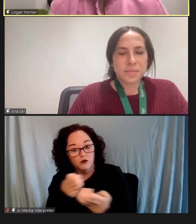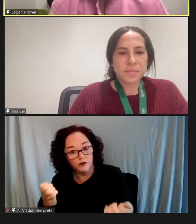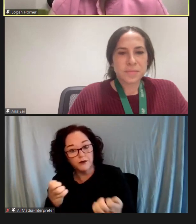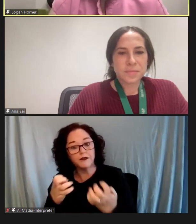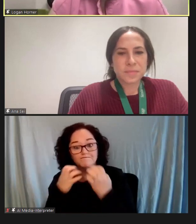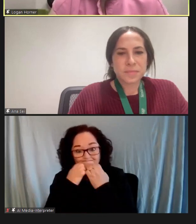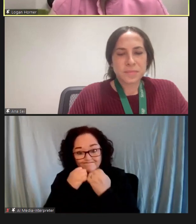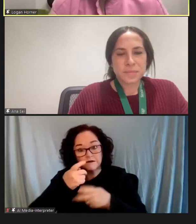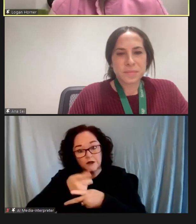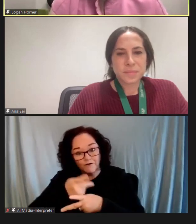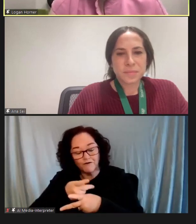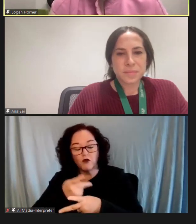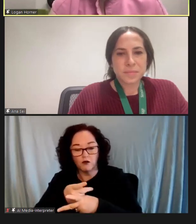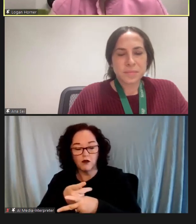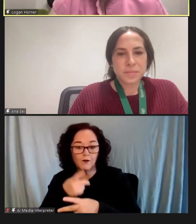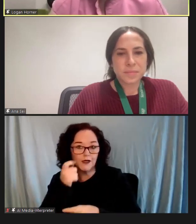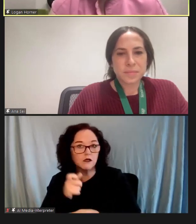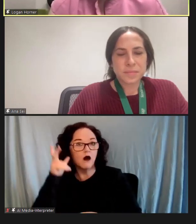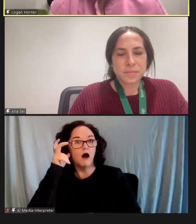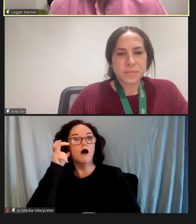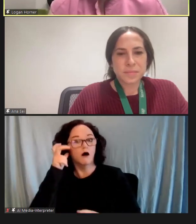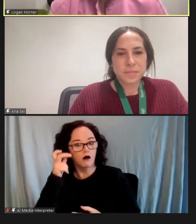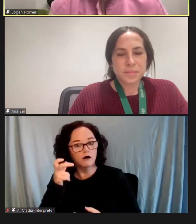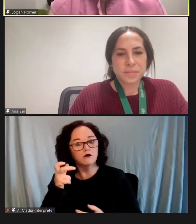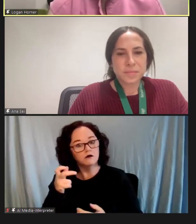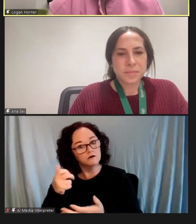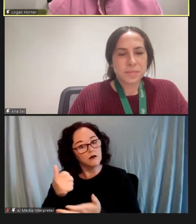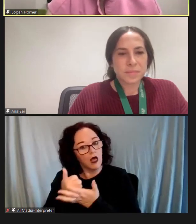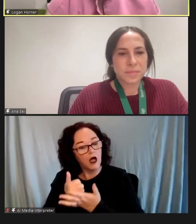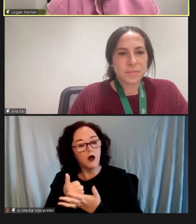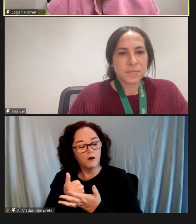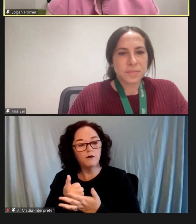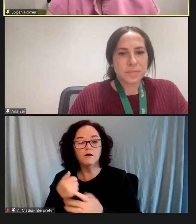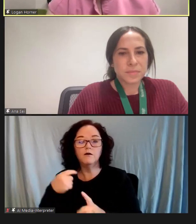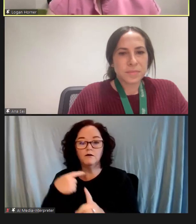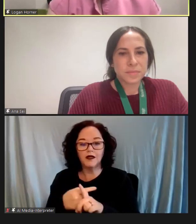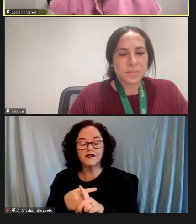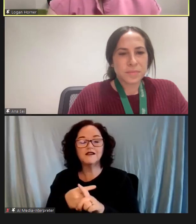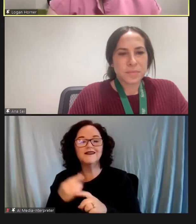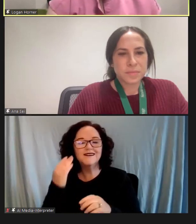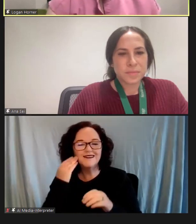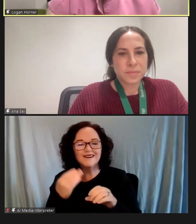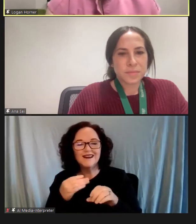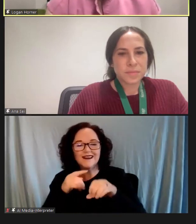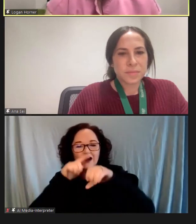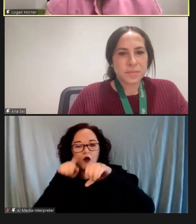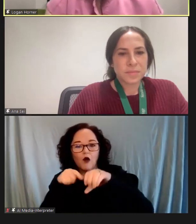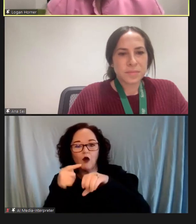sound to that CA that is